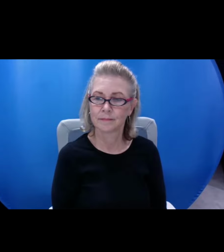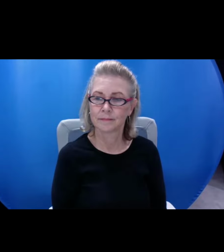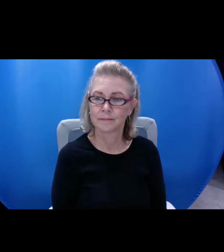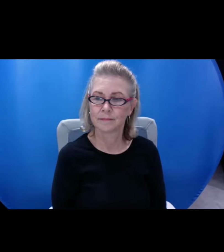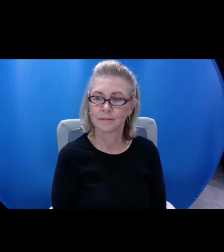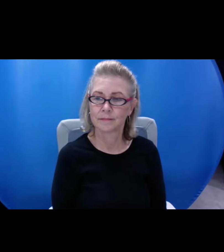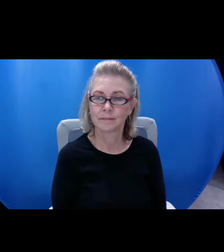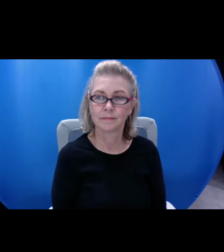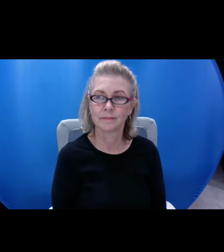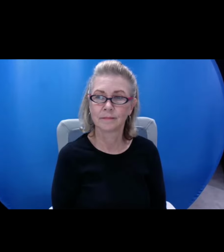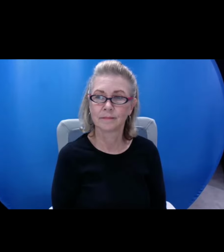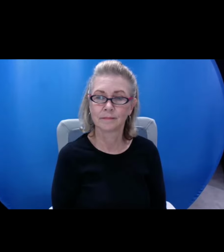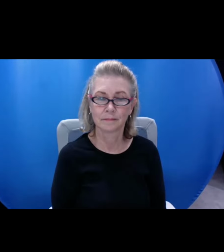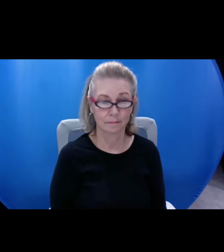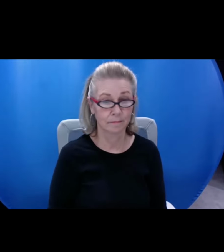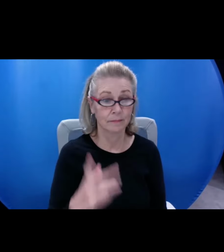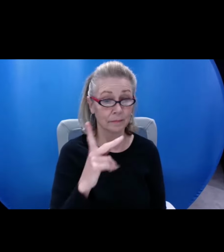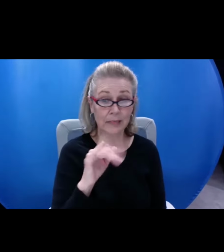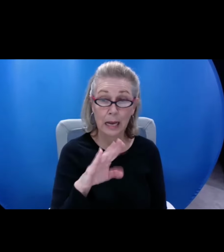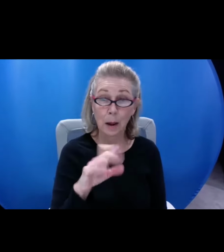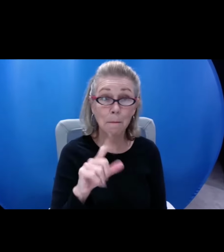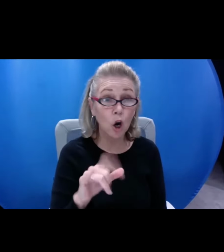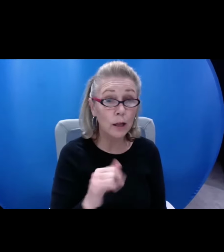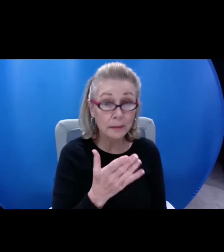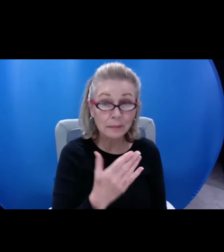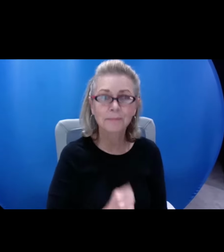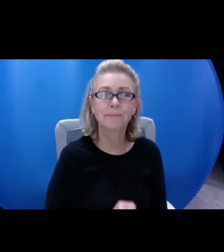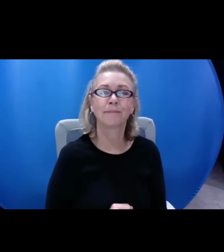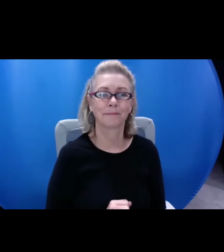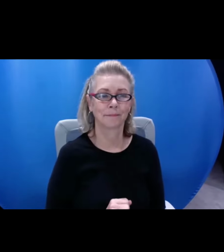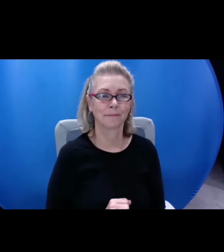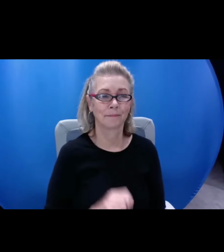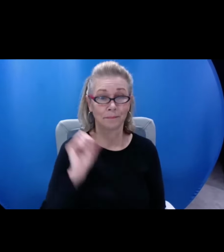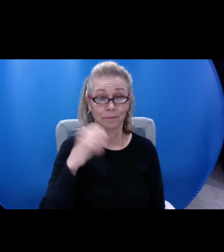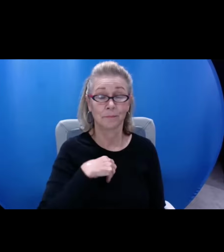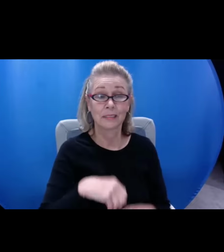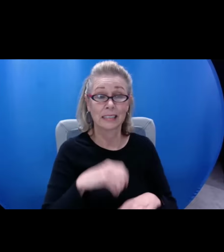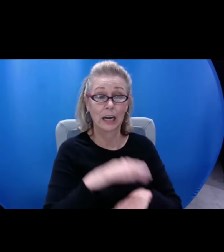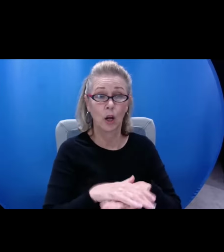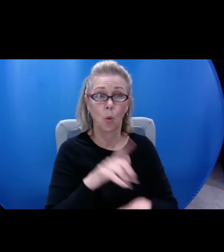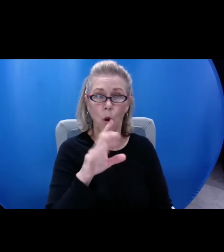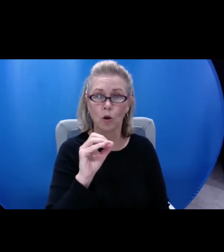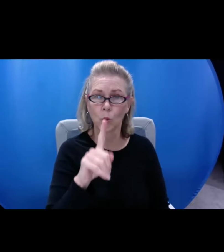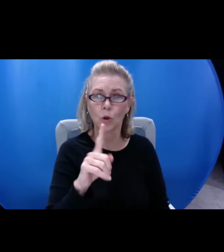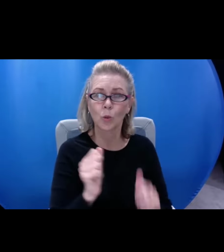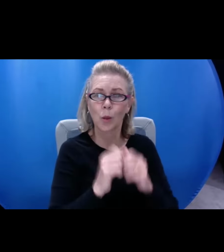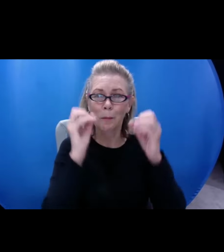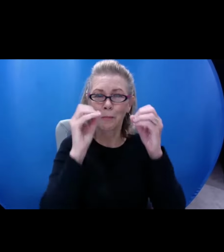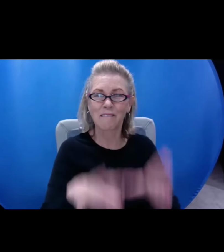Kimberly. Yes, hi i am in English 101 with Professor Hendrickson. I just wanted to comment